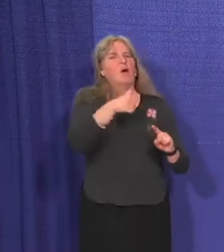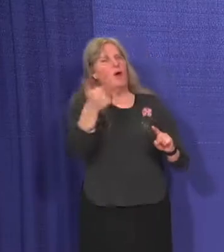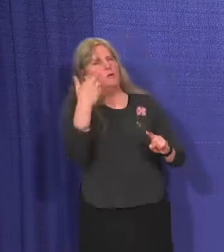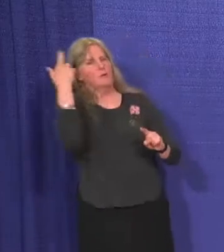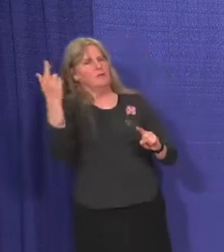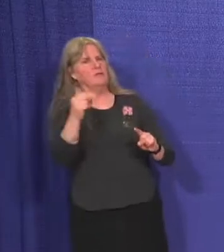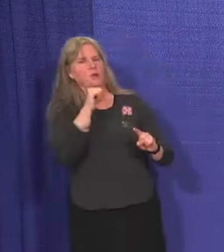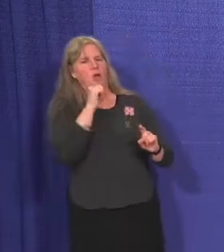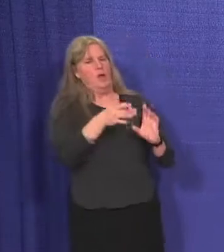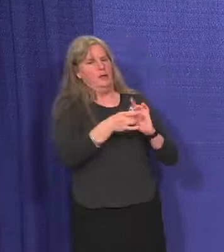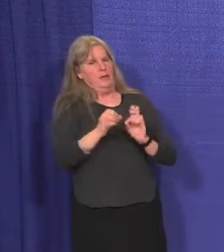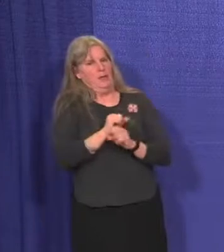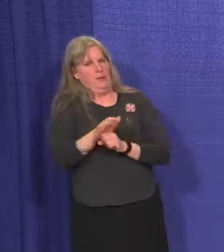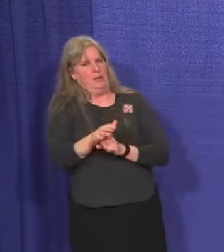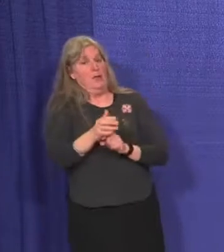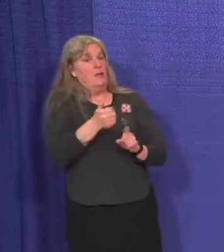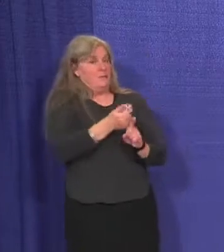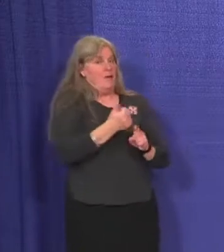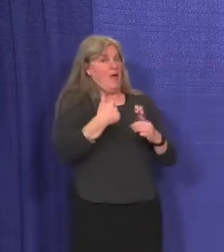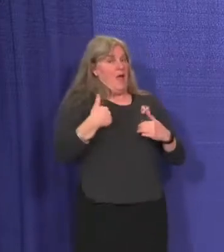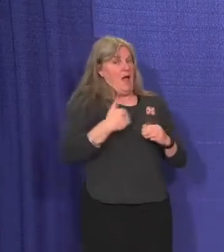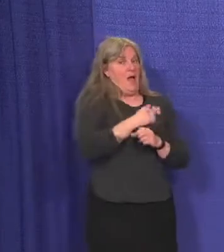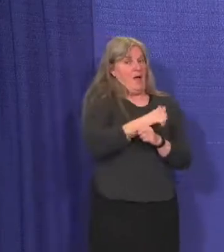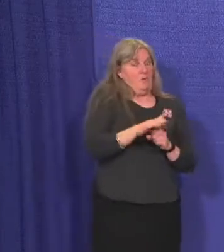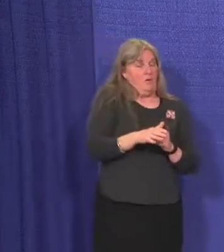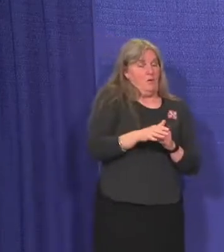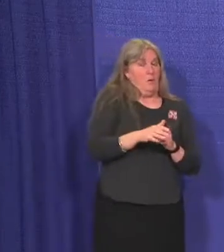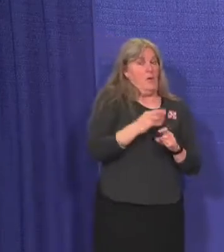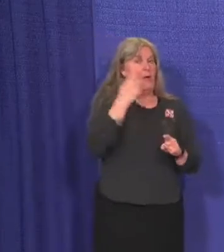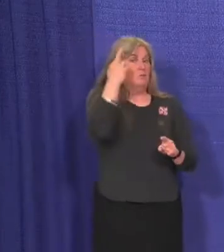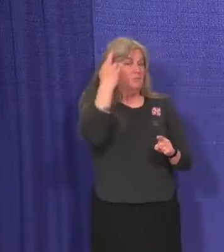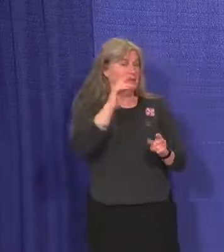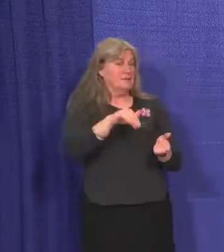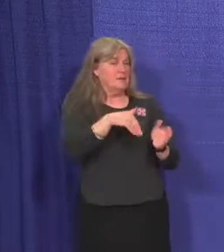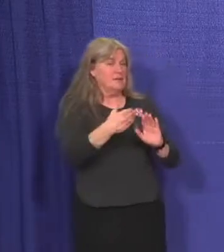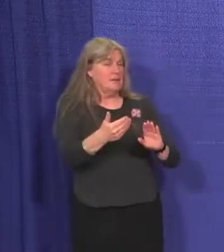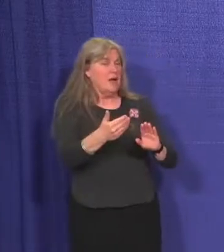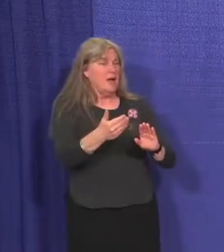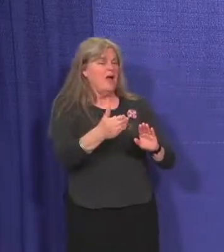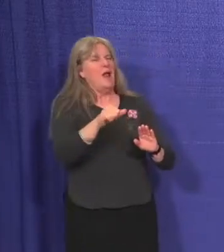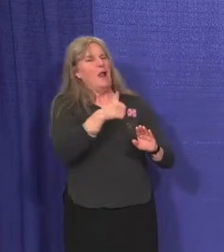resident who contracted COVID-19 while out of the territory.